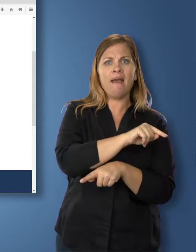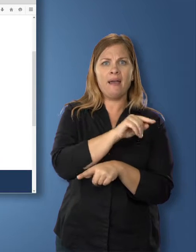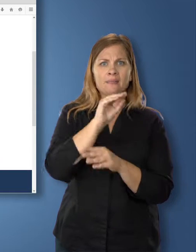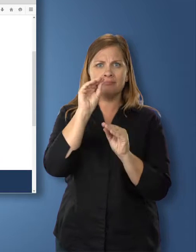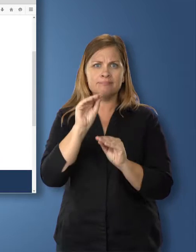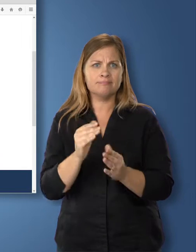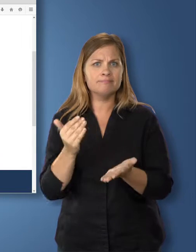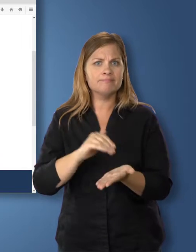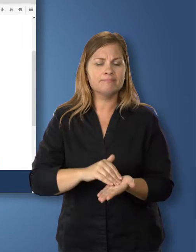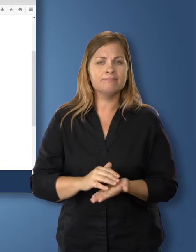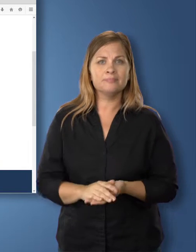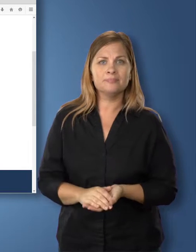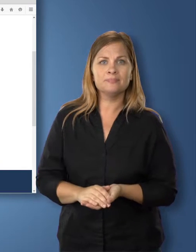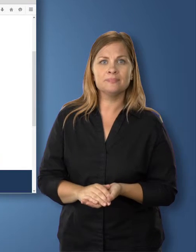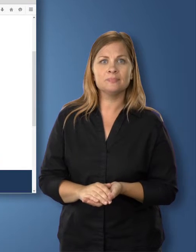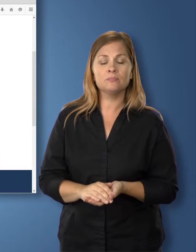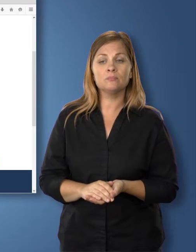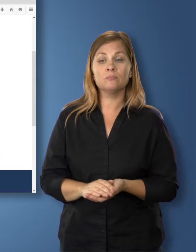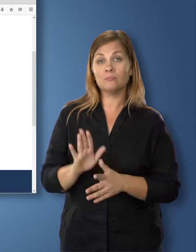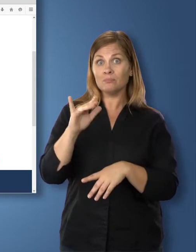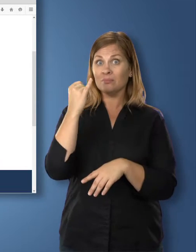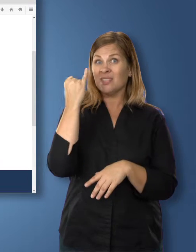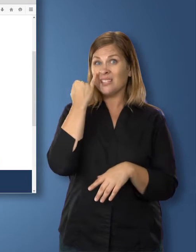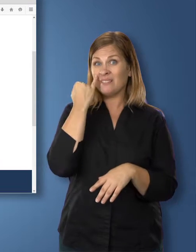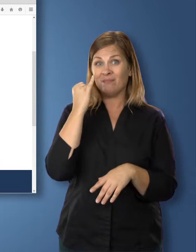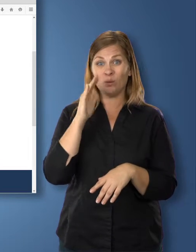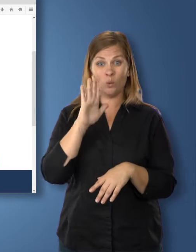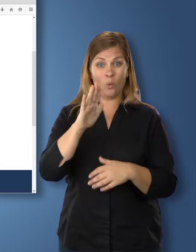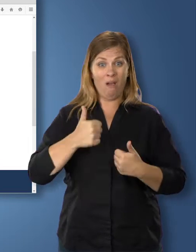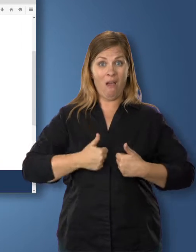There is a box to check if you CANNOT receive mail at the address.